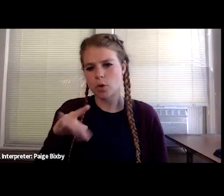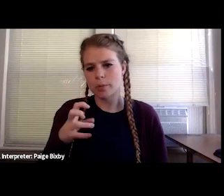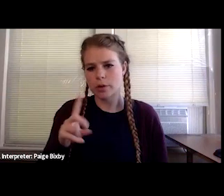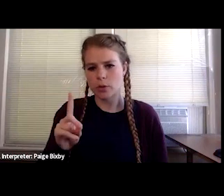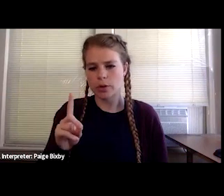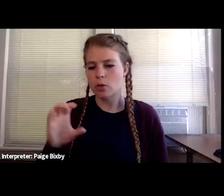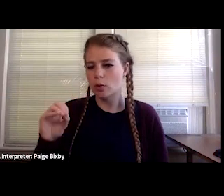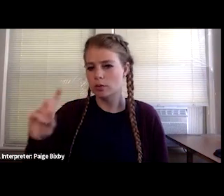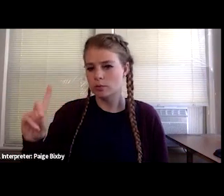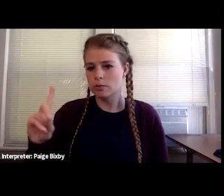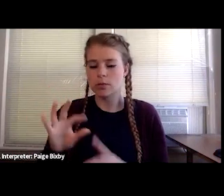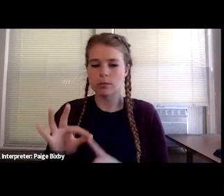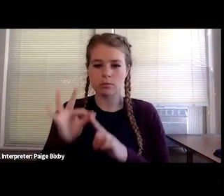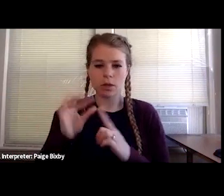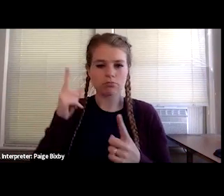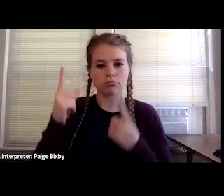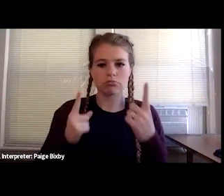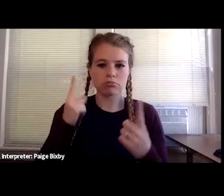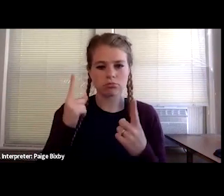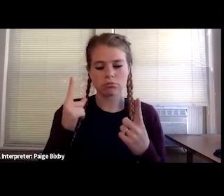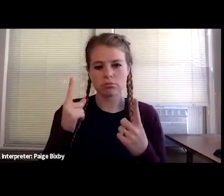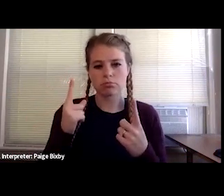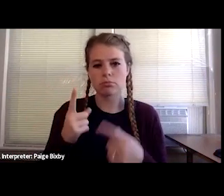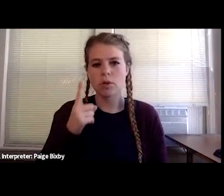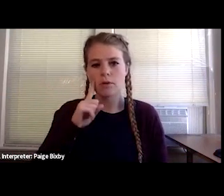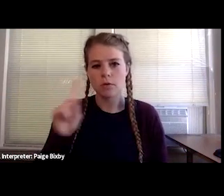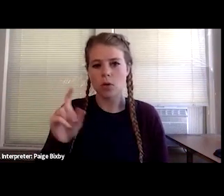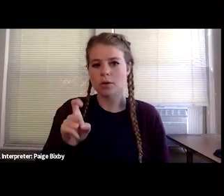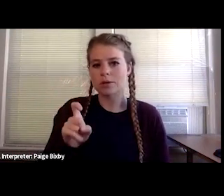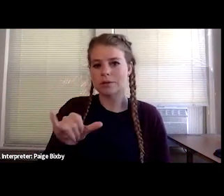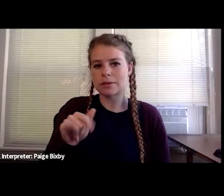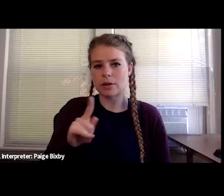with special considerations of xylazine in the drug supply.